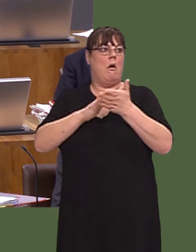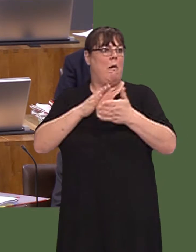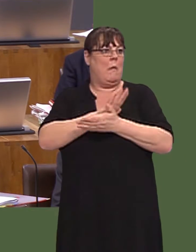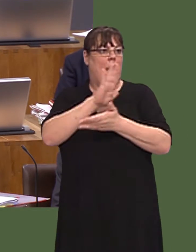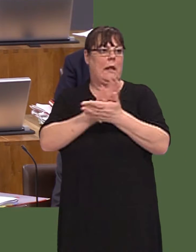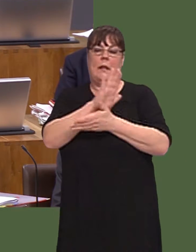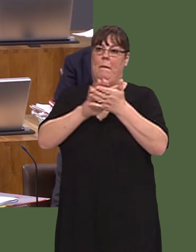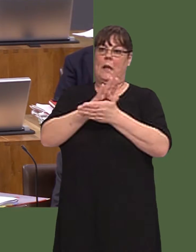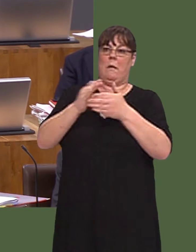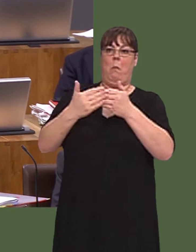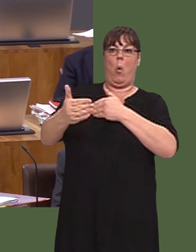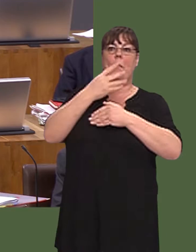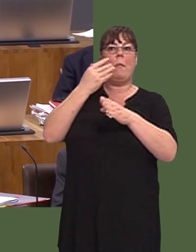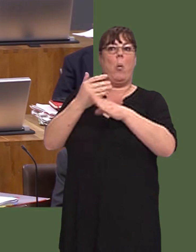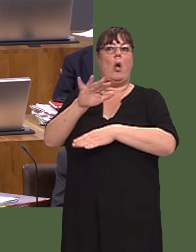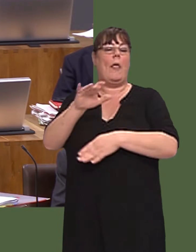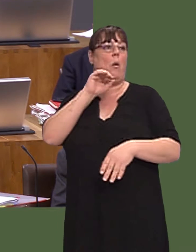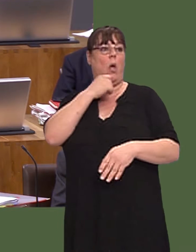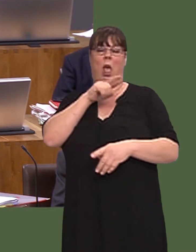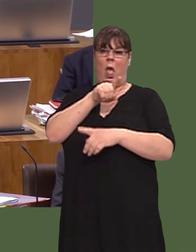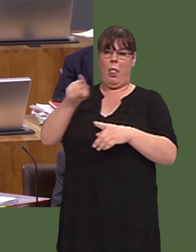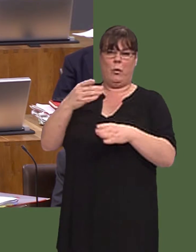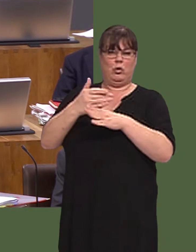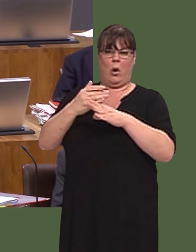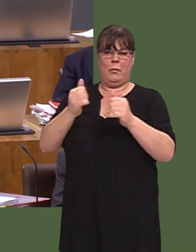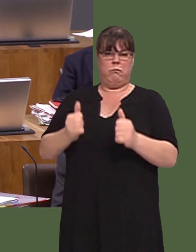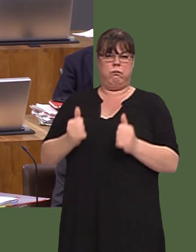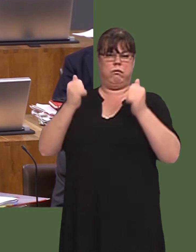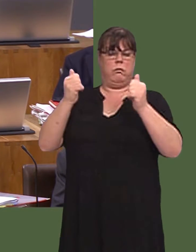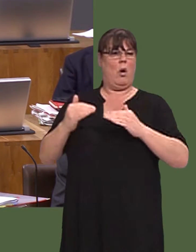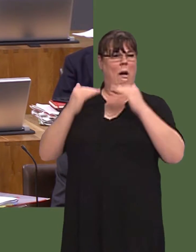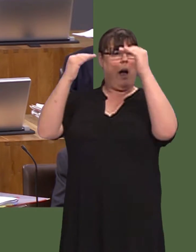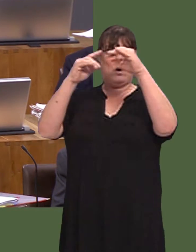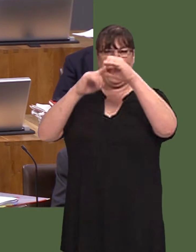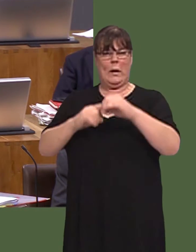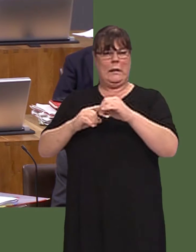Groupís headcount in Wales to grow, particularly as these will be high-quality management, scientific and technical roles.